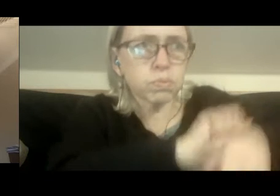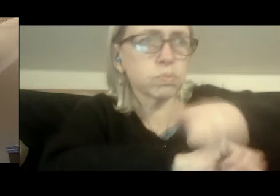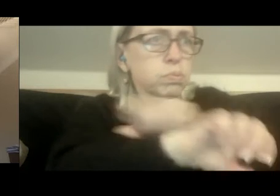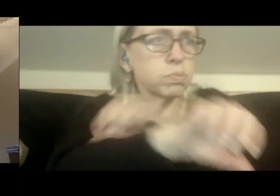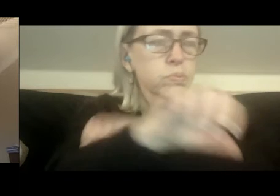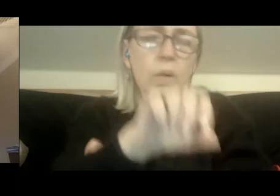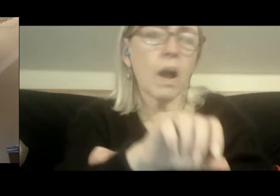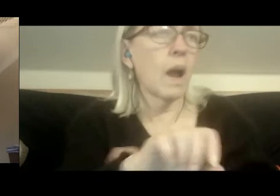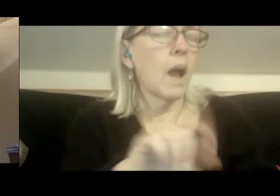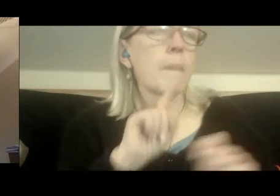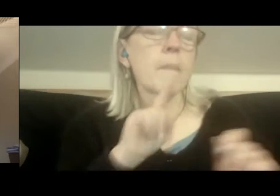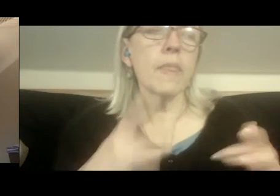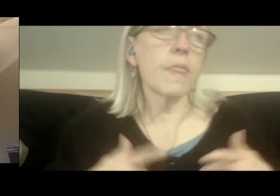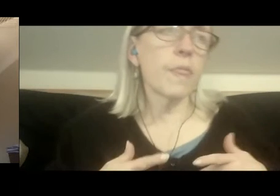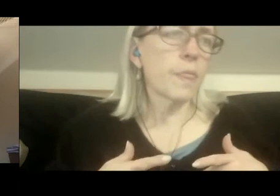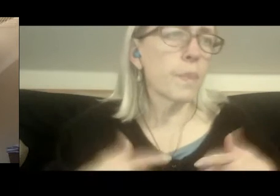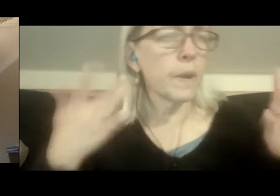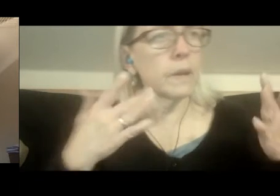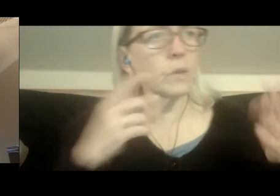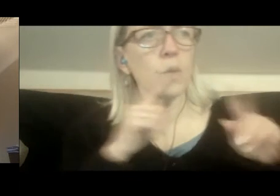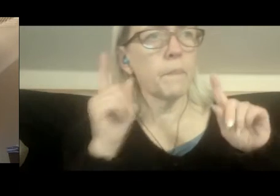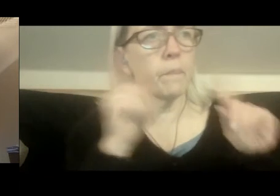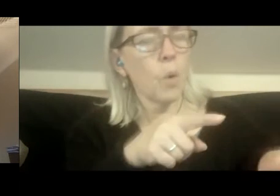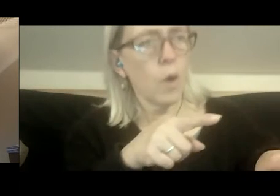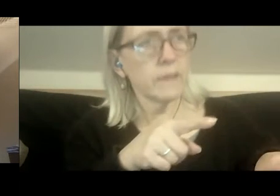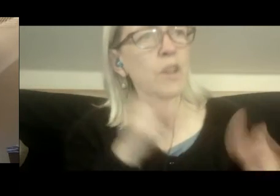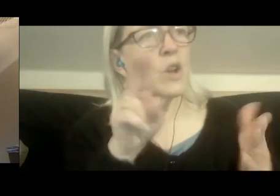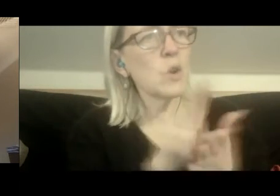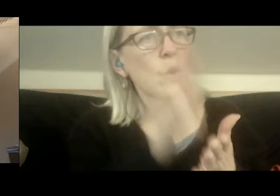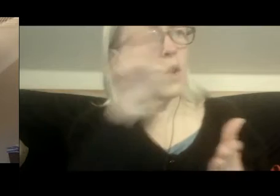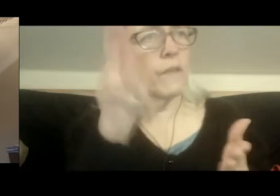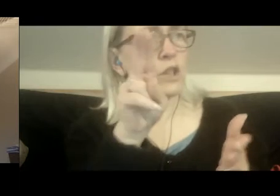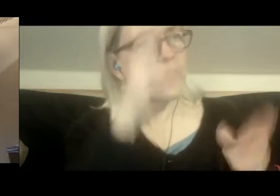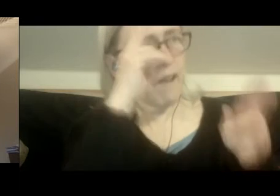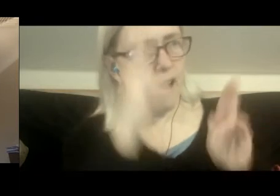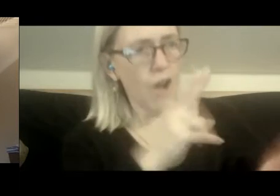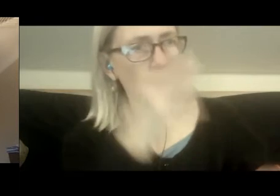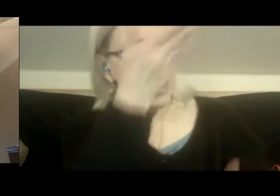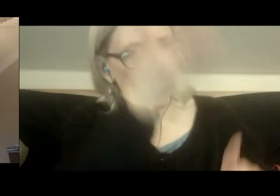that the university is recognizing you with one of those six Excellence Awards. No way.